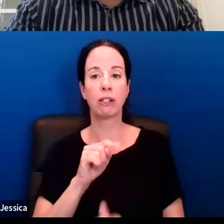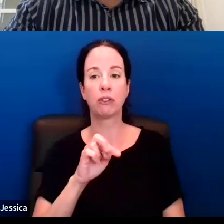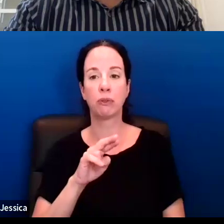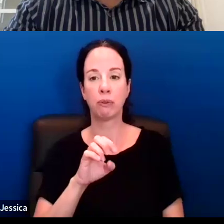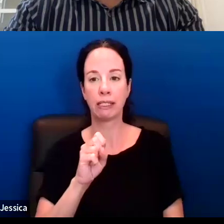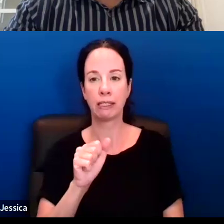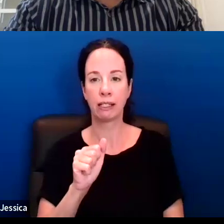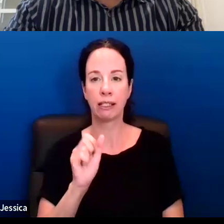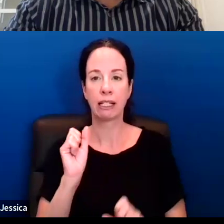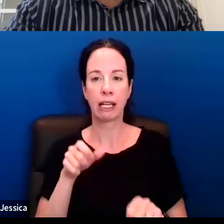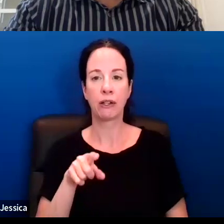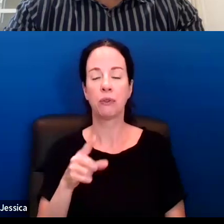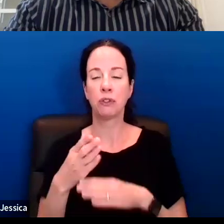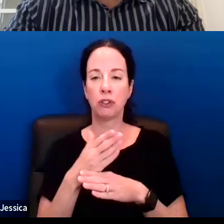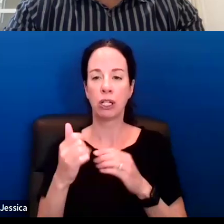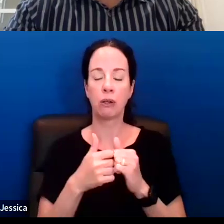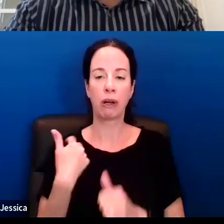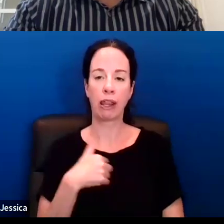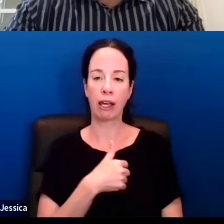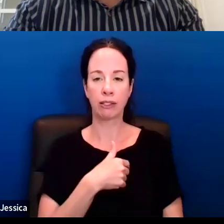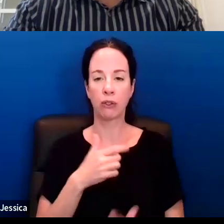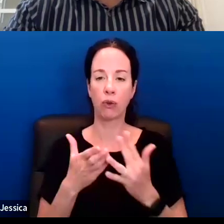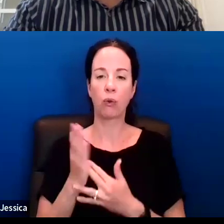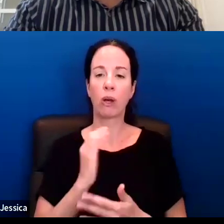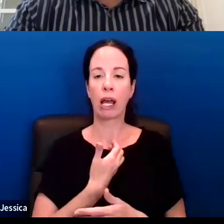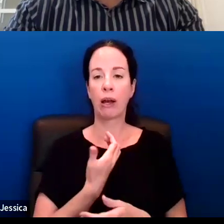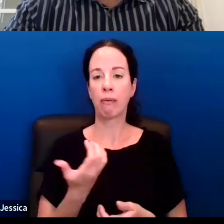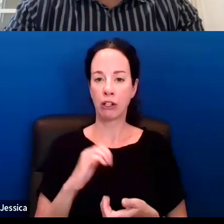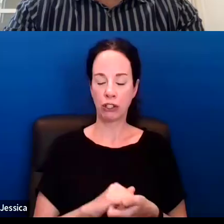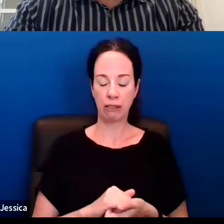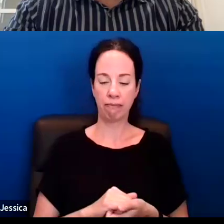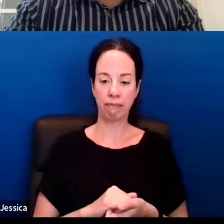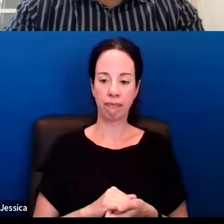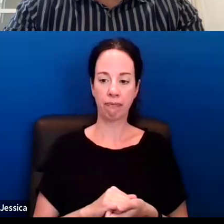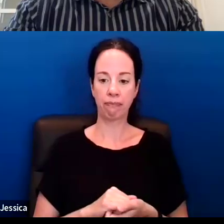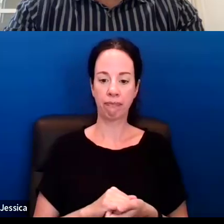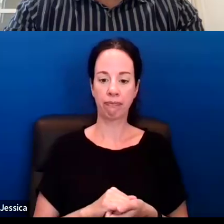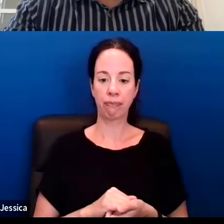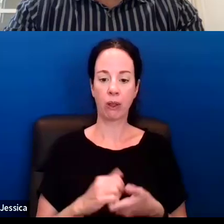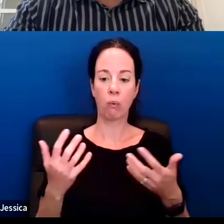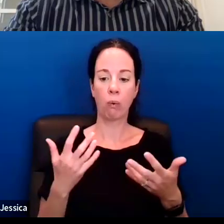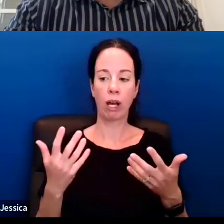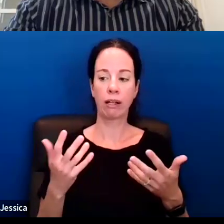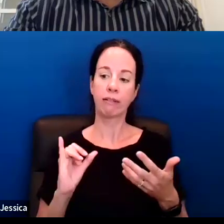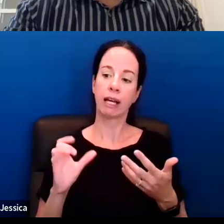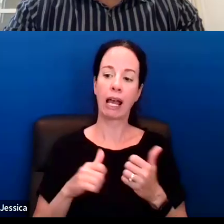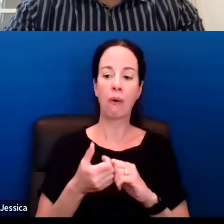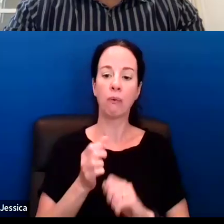can you share with us, through our partnership, what, how we're going to be empowering folks who